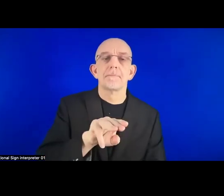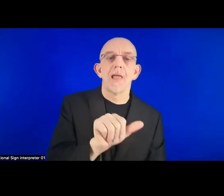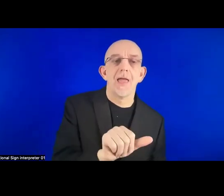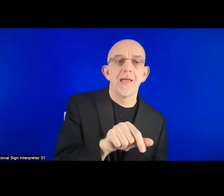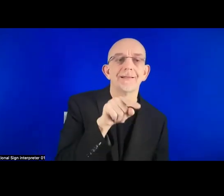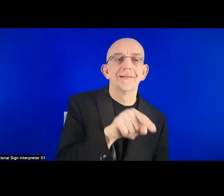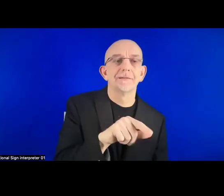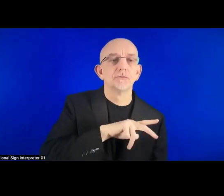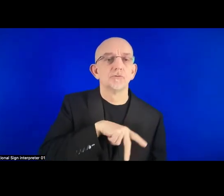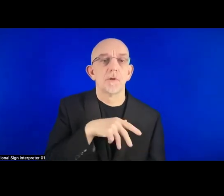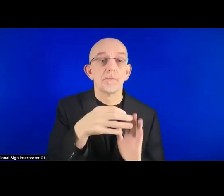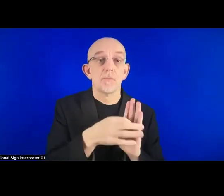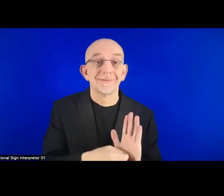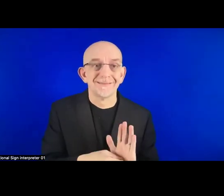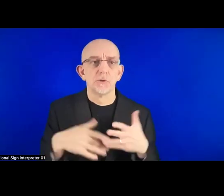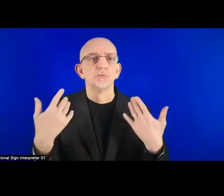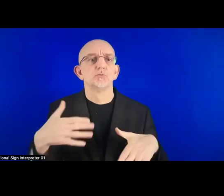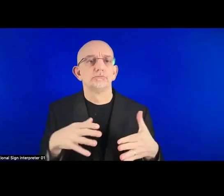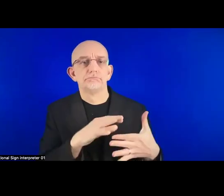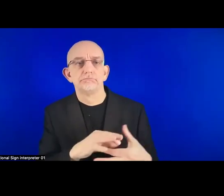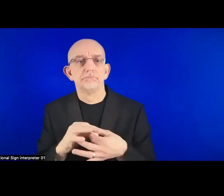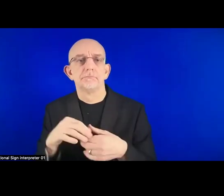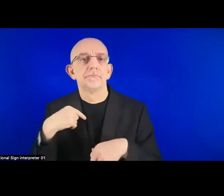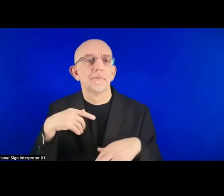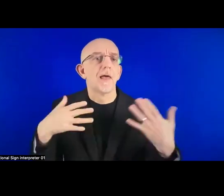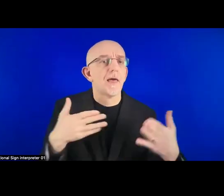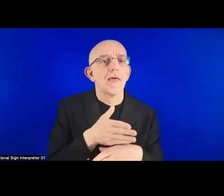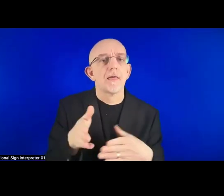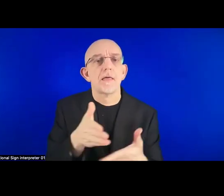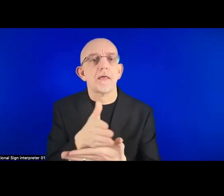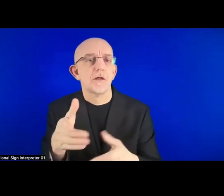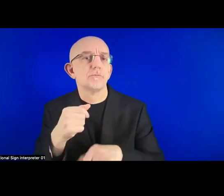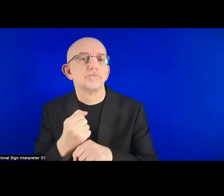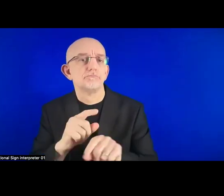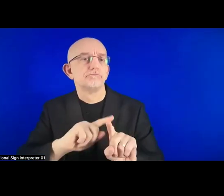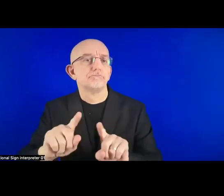and human rights observatory which Paula already presented, where I currently serve